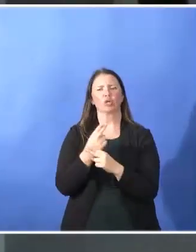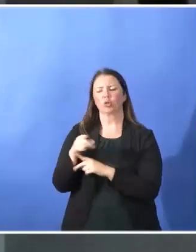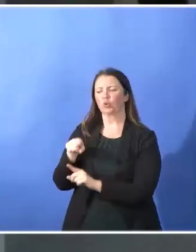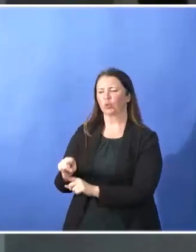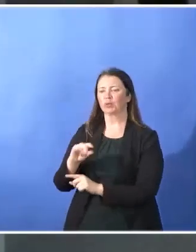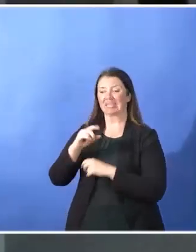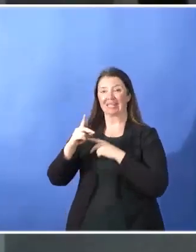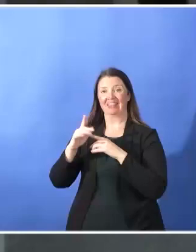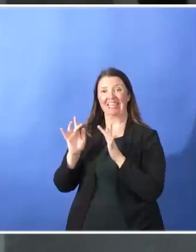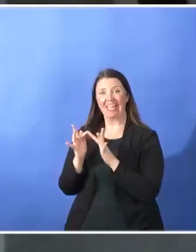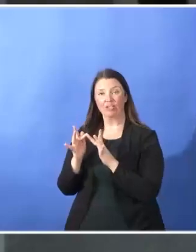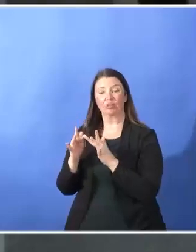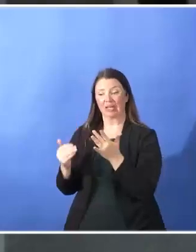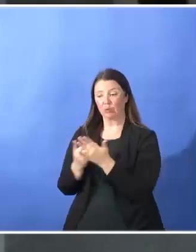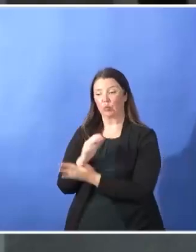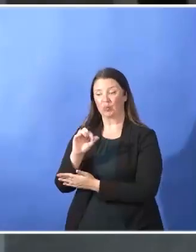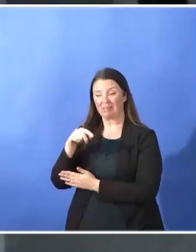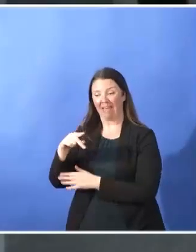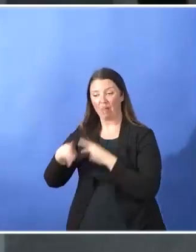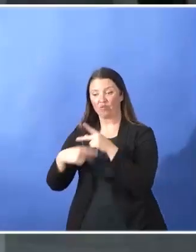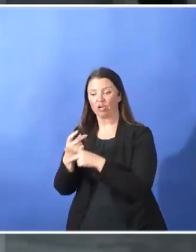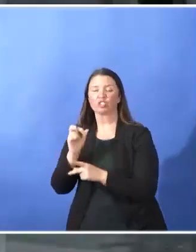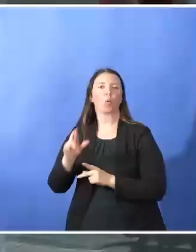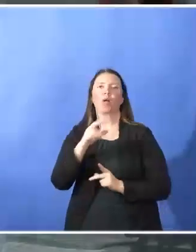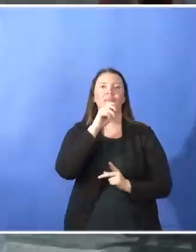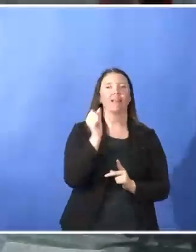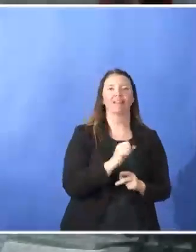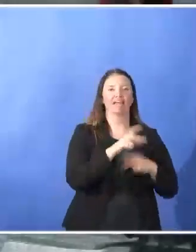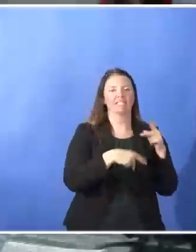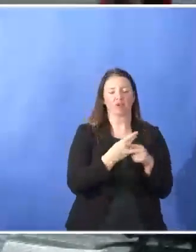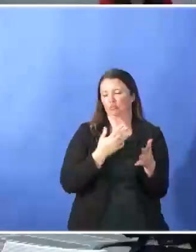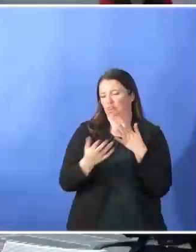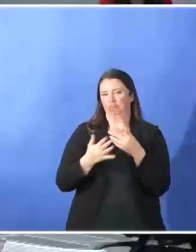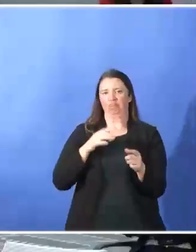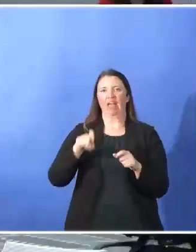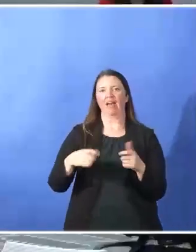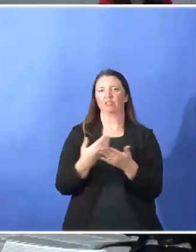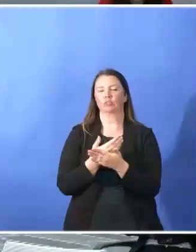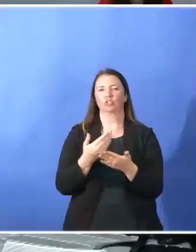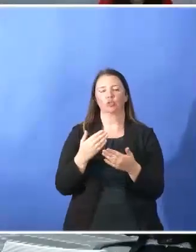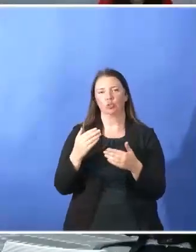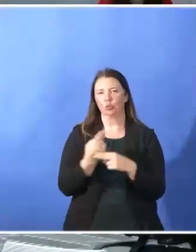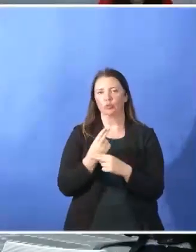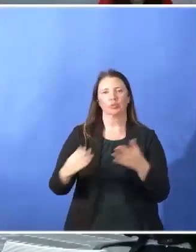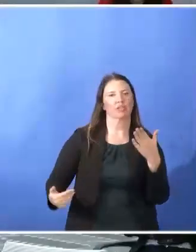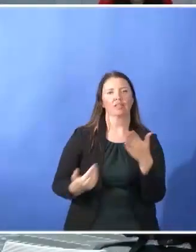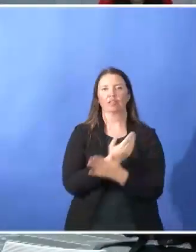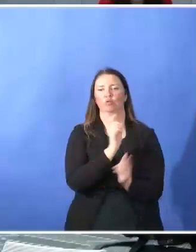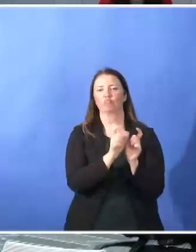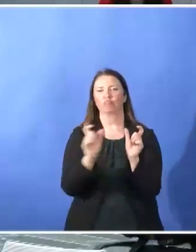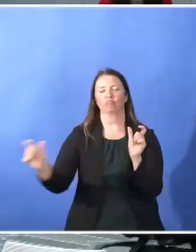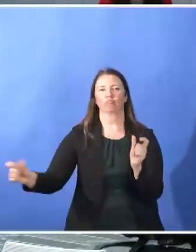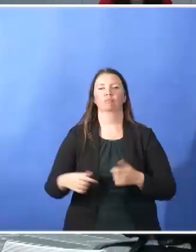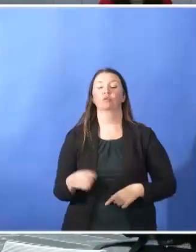THE BUREAU RECOMMENDS THE COMMISSION ADOPT THIS ORDER AND REQUEST EDITORIAL PRIVILEGES FOR TECHNICAL AND CONFORMING EDITS. THANK YOU. CHAIRWOMAN ROSENWORCEL: